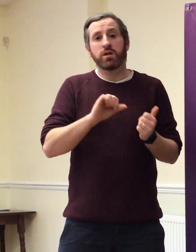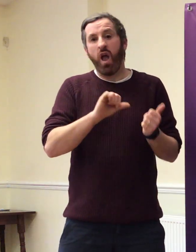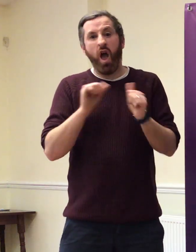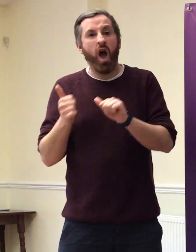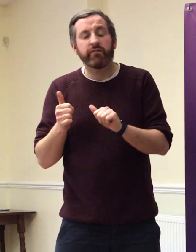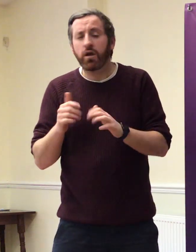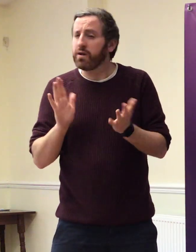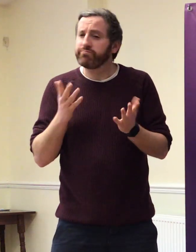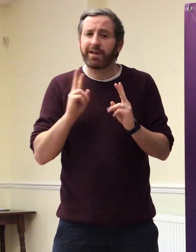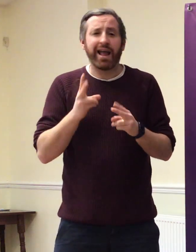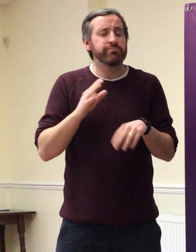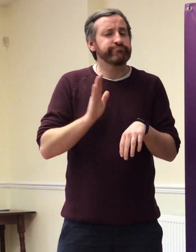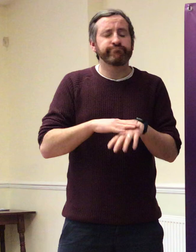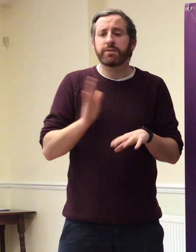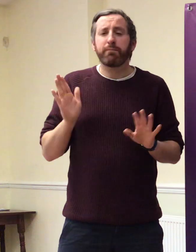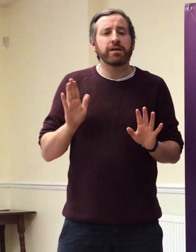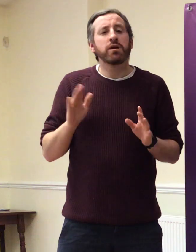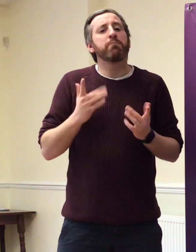Additionally, if you are likely to send it back after this date, this is fine also.